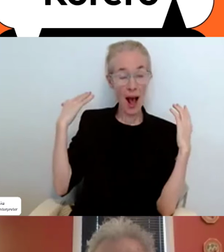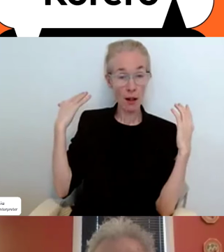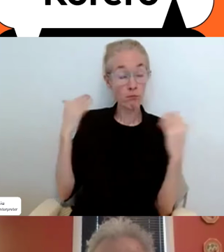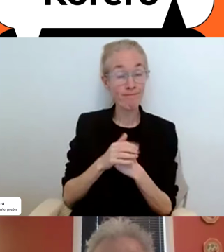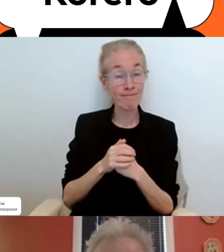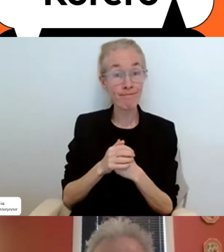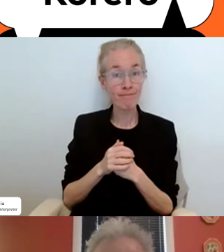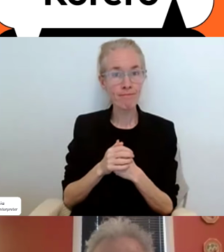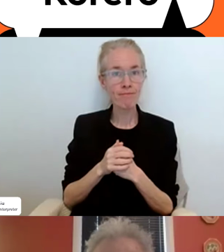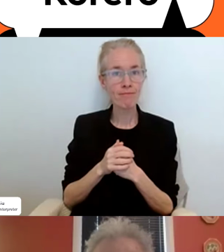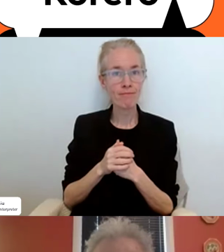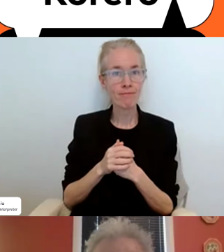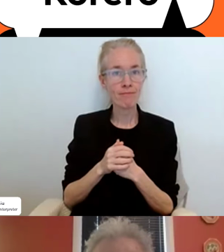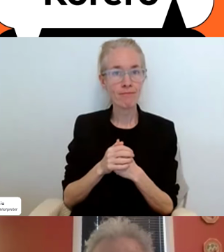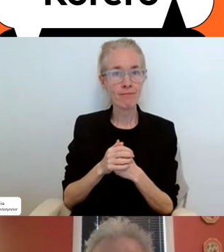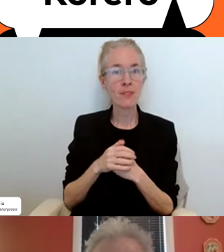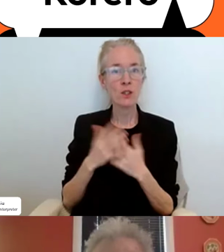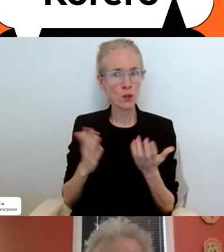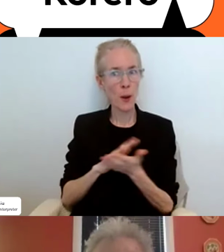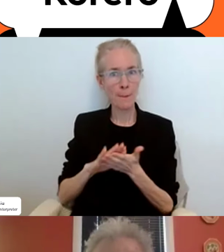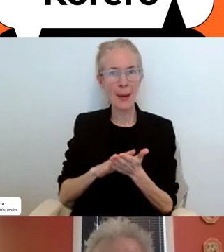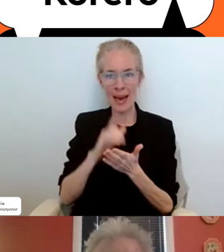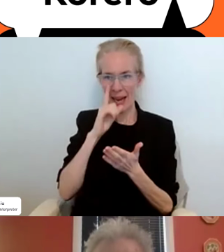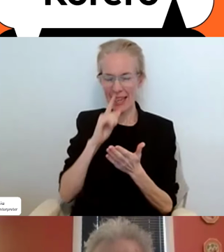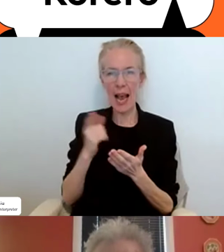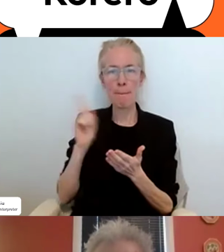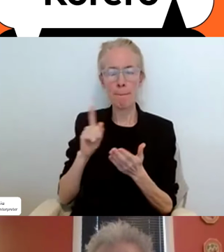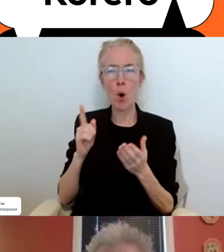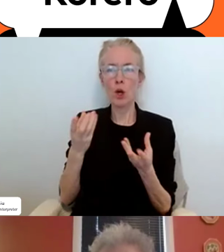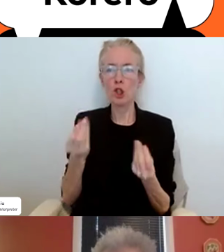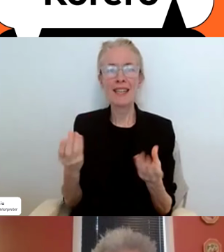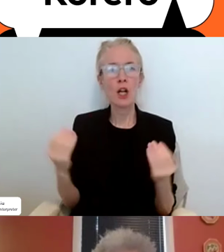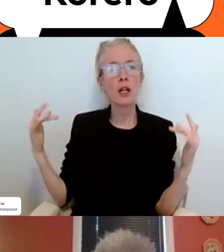sound can be controlled quite well if it's designed in at the beginning.